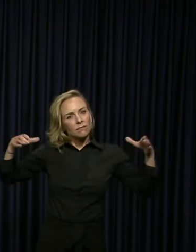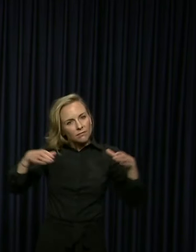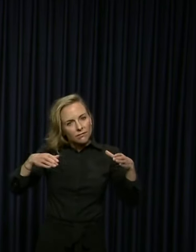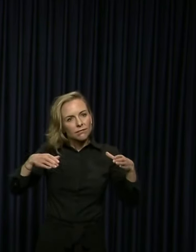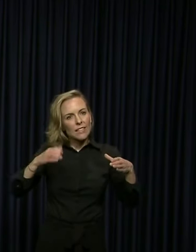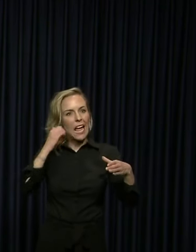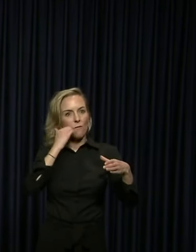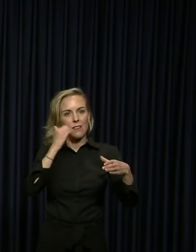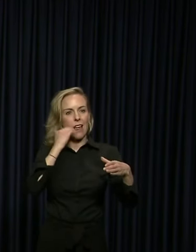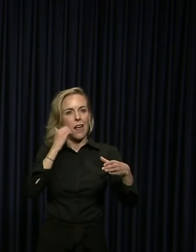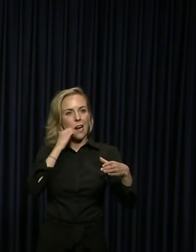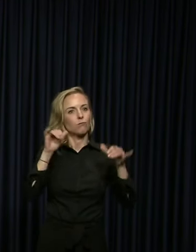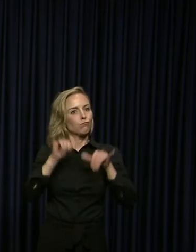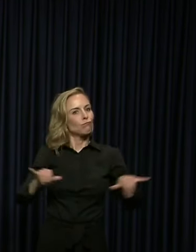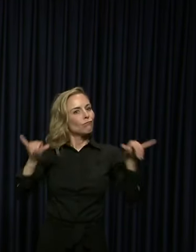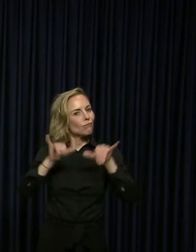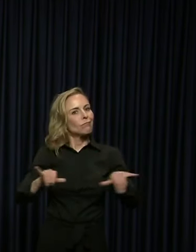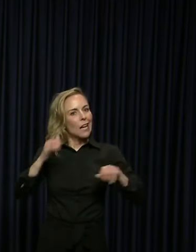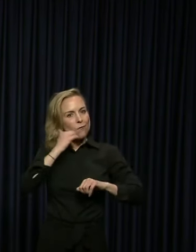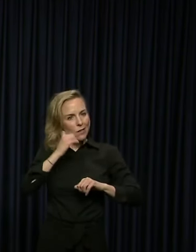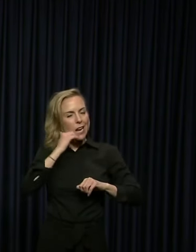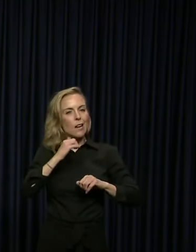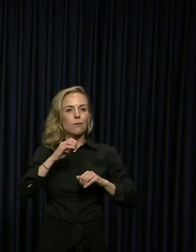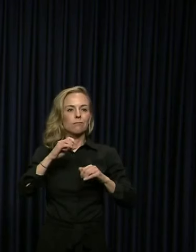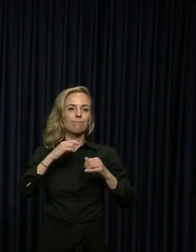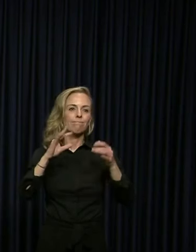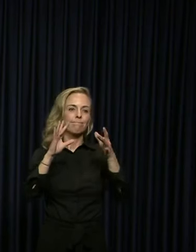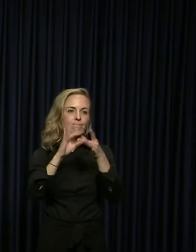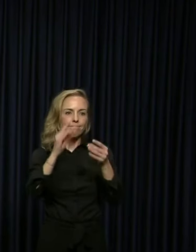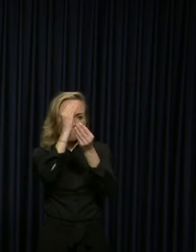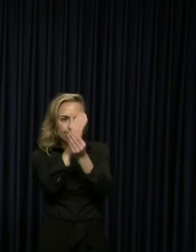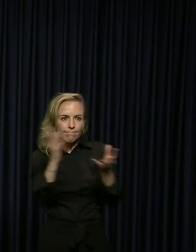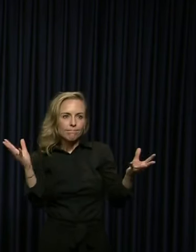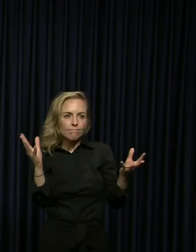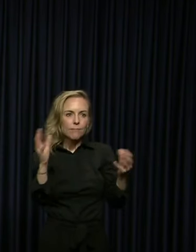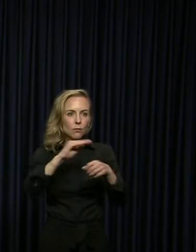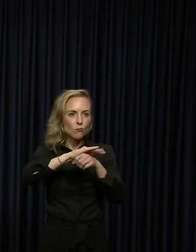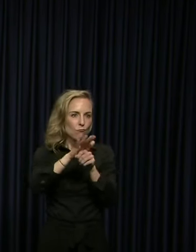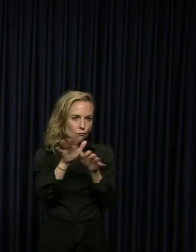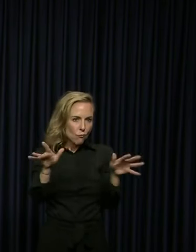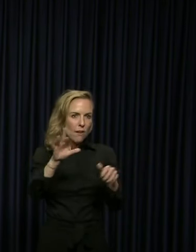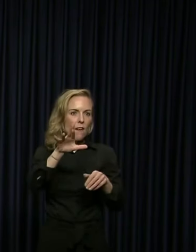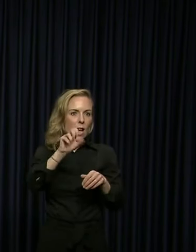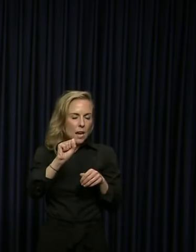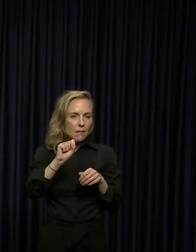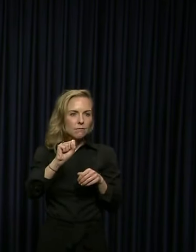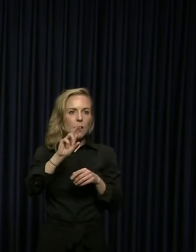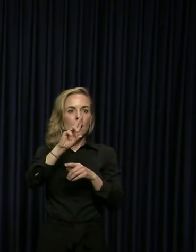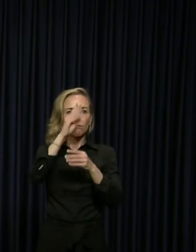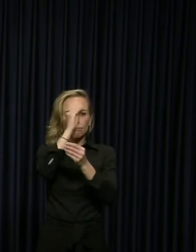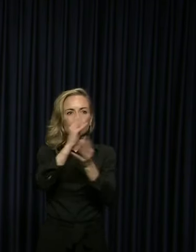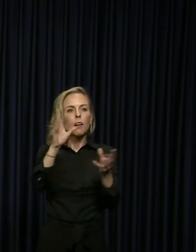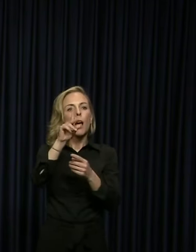EACH OTHER, CELEBRATE BIRTHS, ANNIVERSARIES.